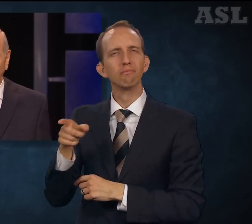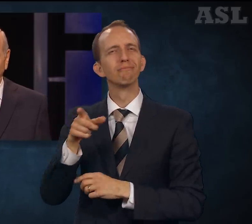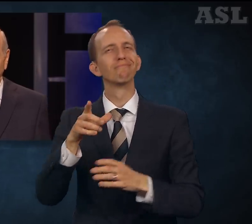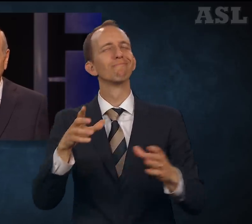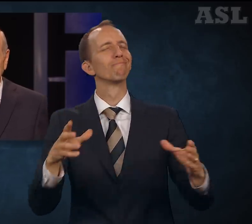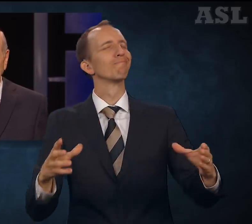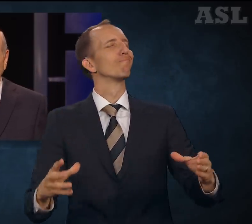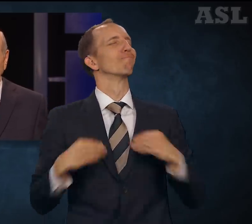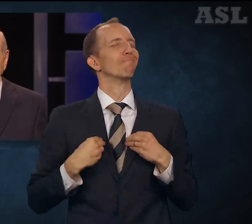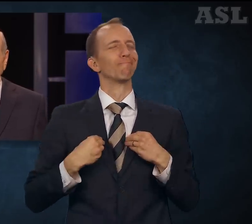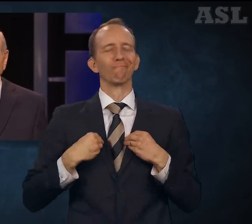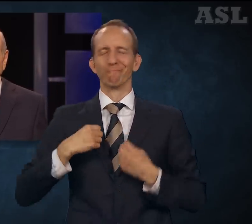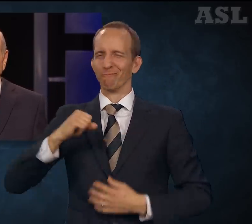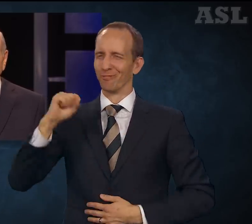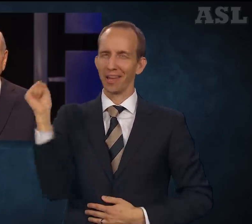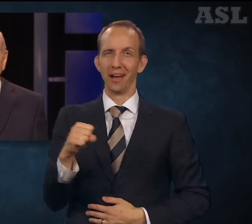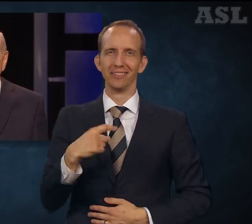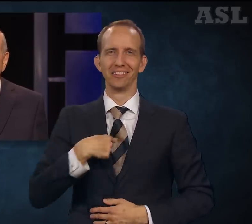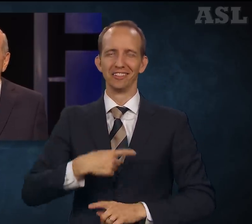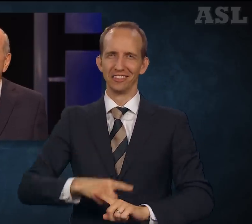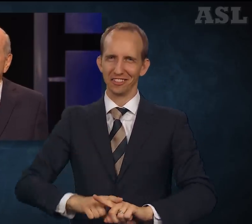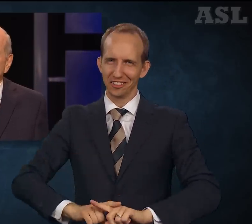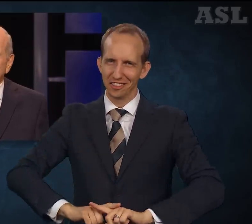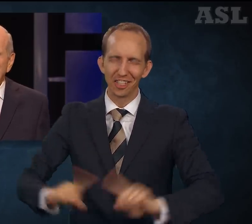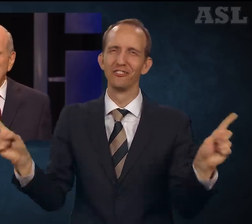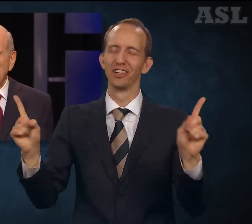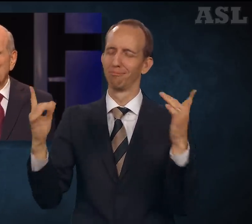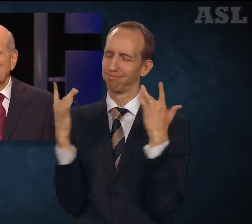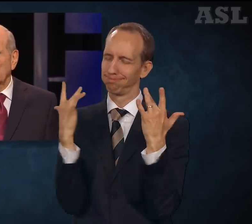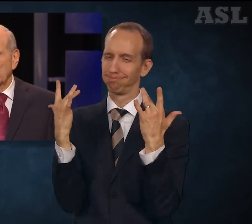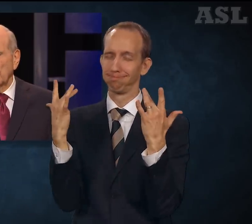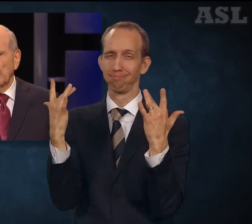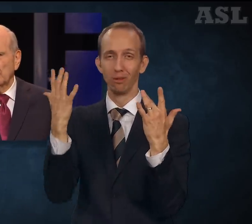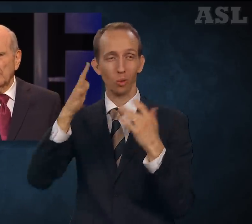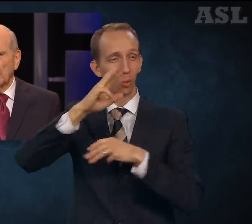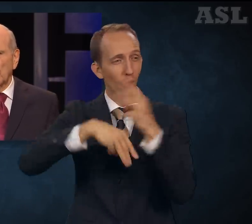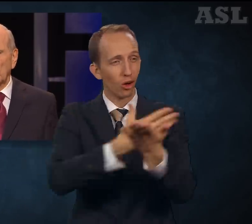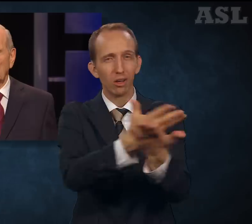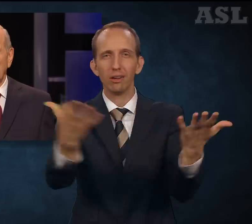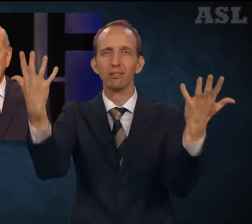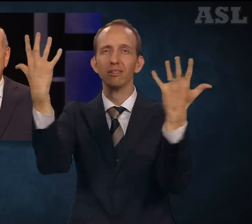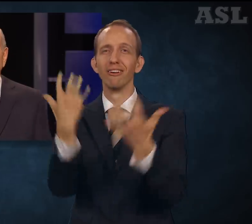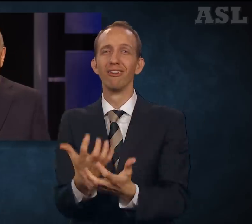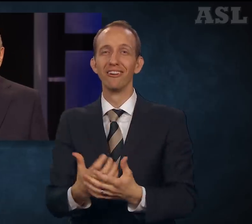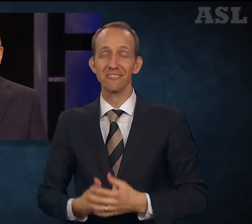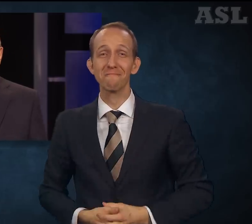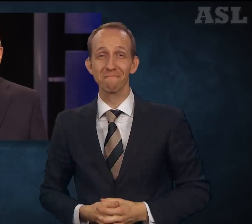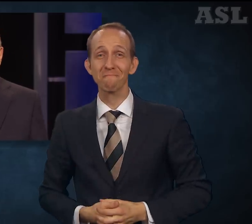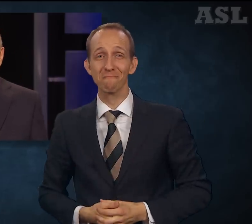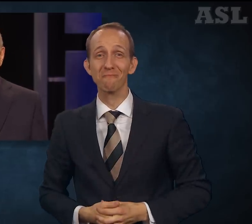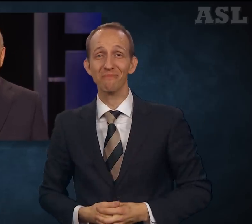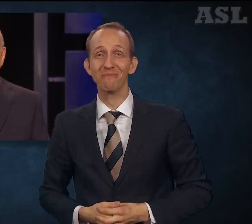THIS EVER-DARKENING WORLD!